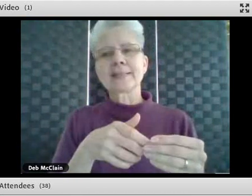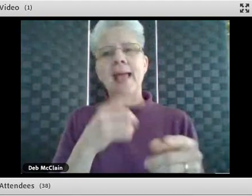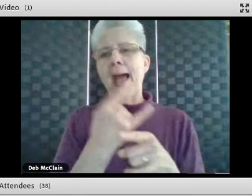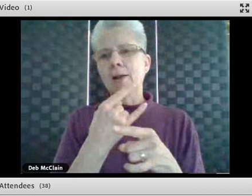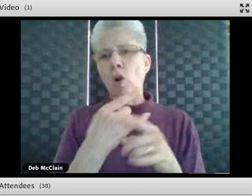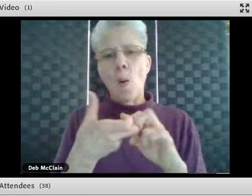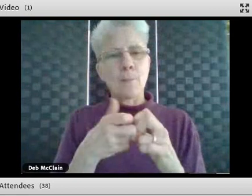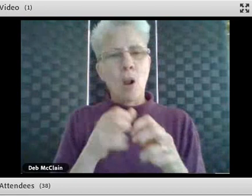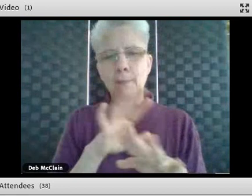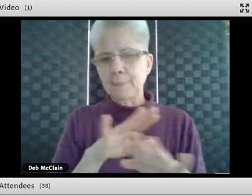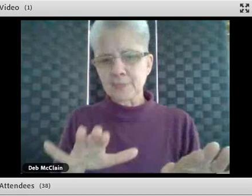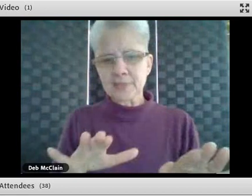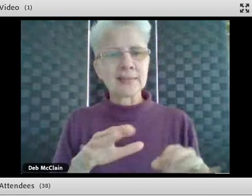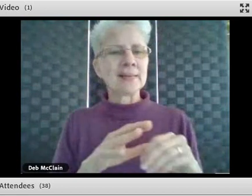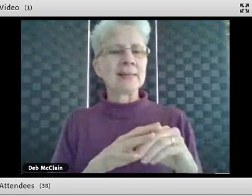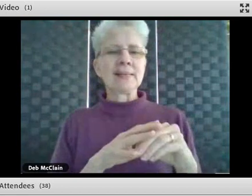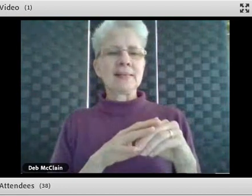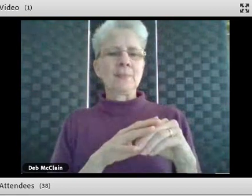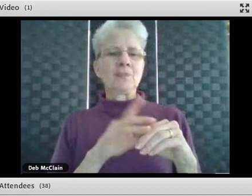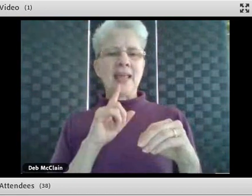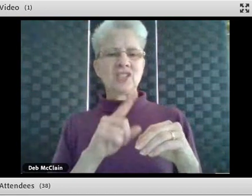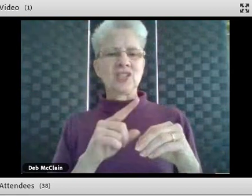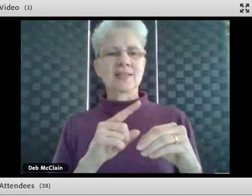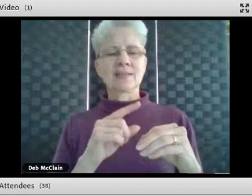but it's a religious guidebook for children